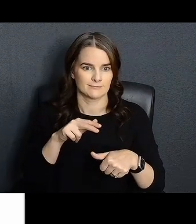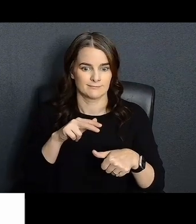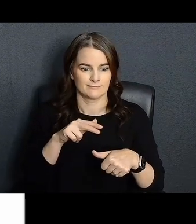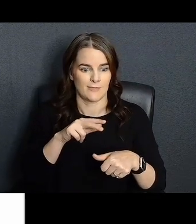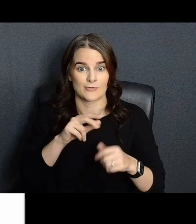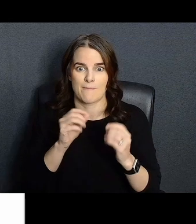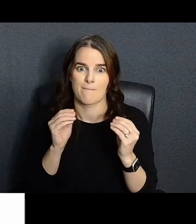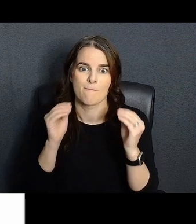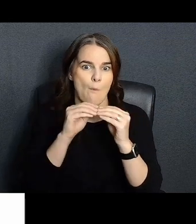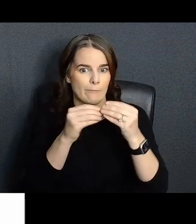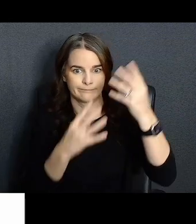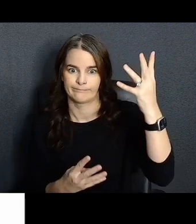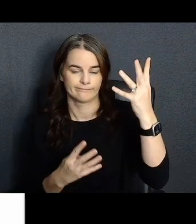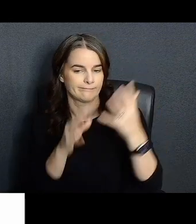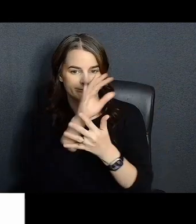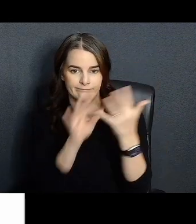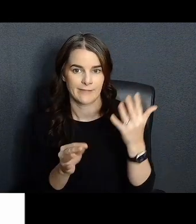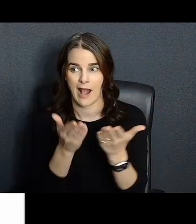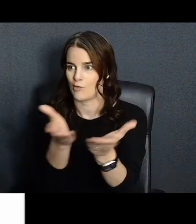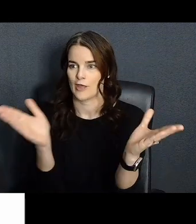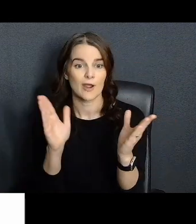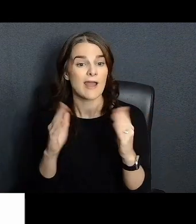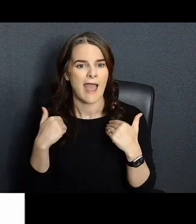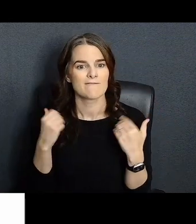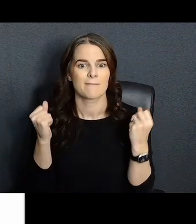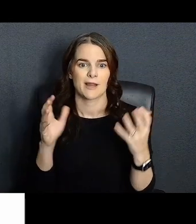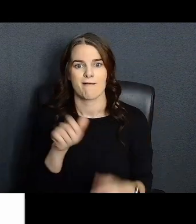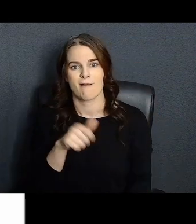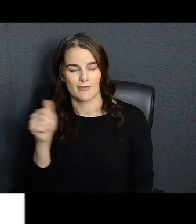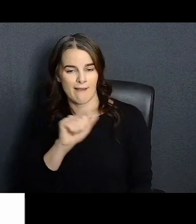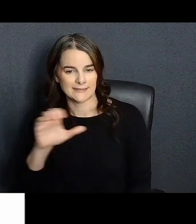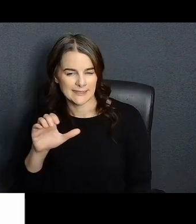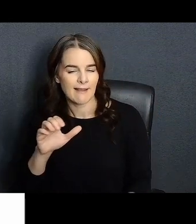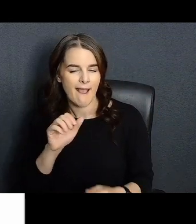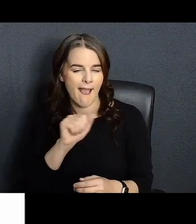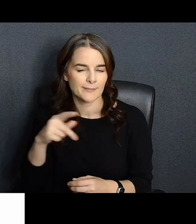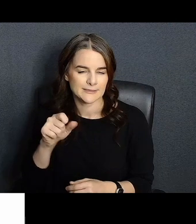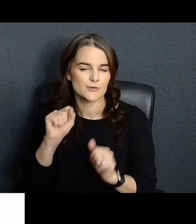and we have lots of other AAC apps available to borrow from the lending library,